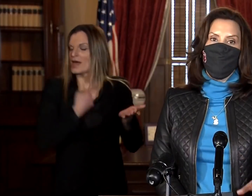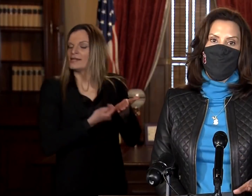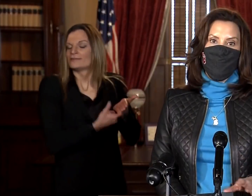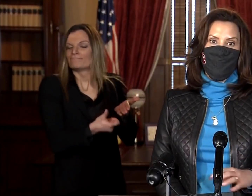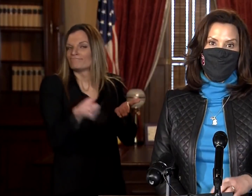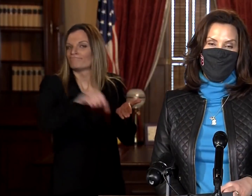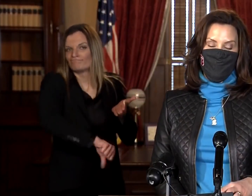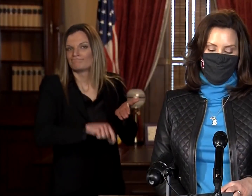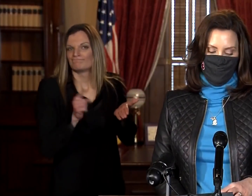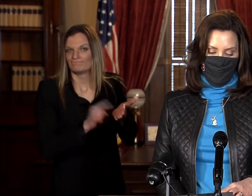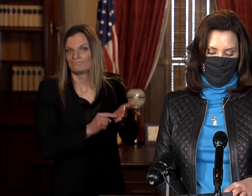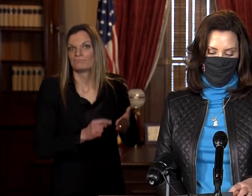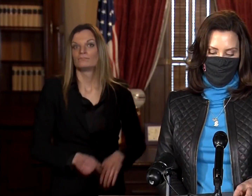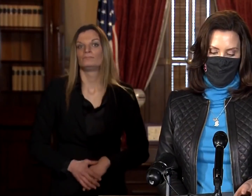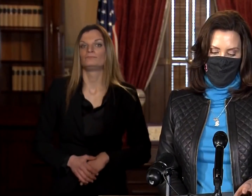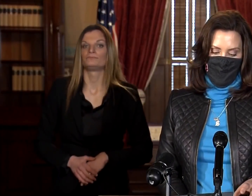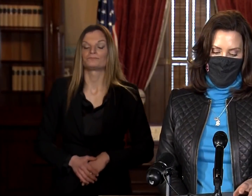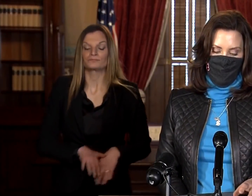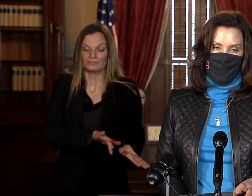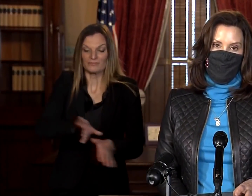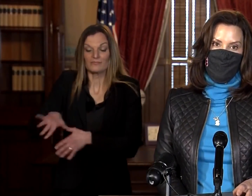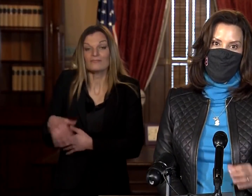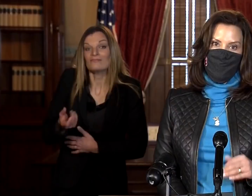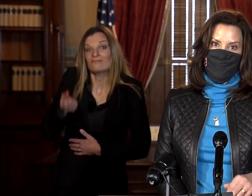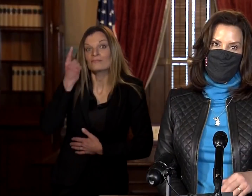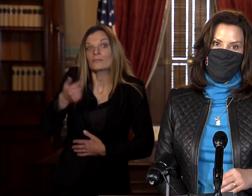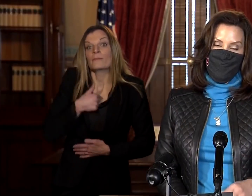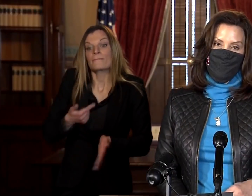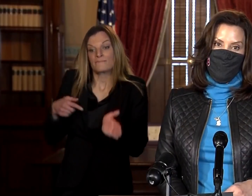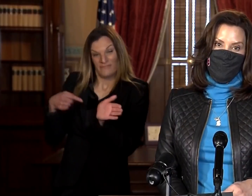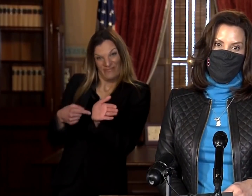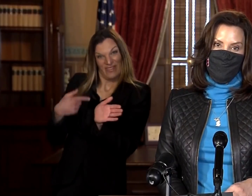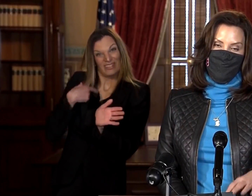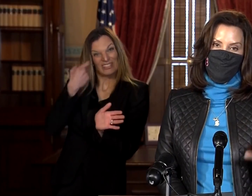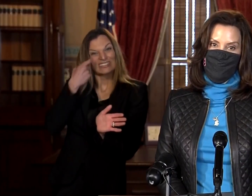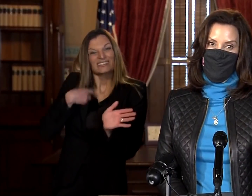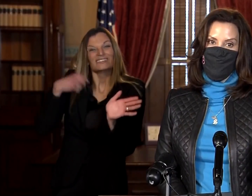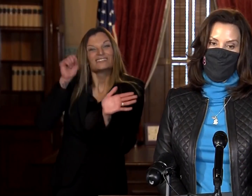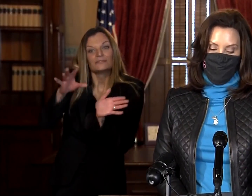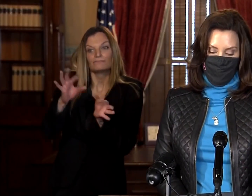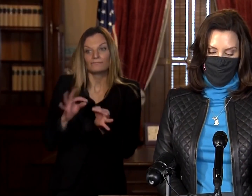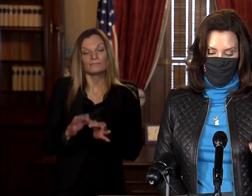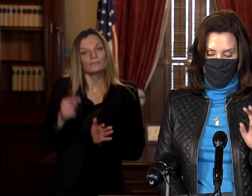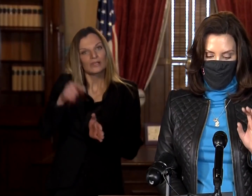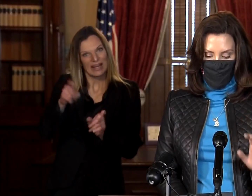I signed the extension of the bill, because the legislature bill, because the legislature really needs to come back and really needs to come back and finish the job.